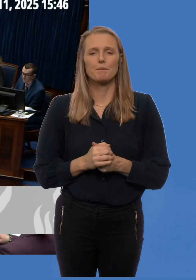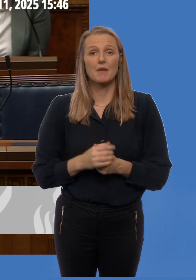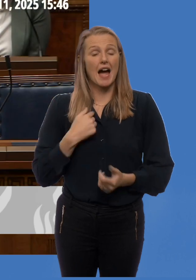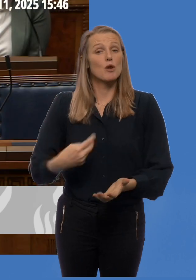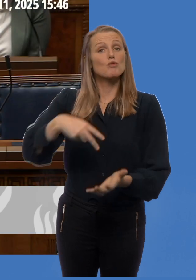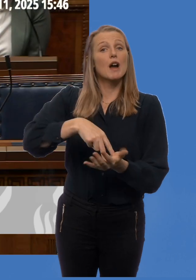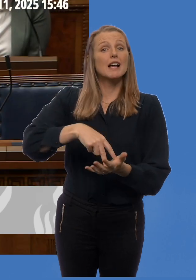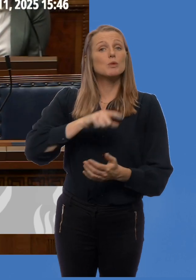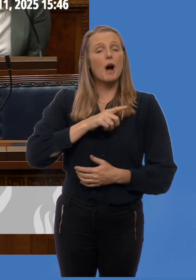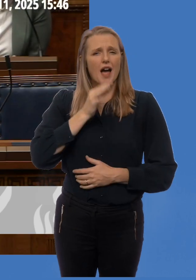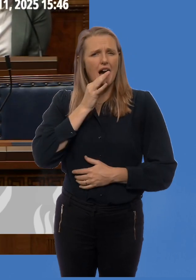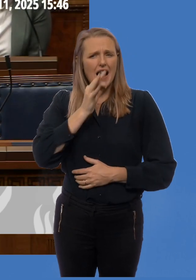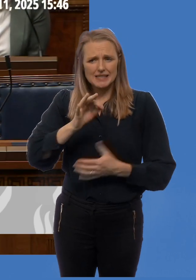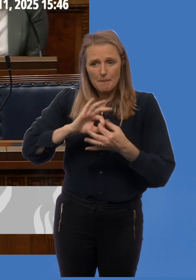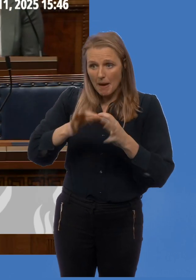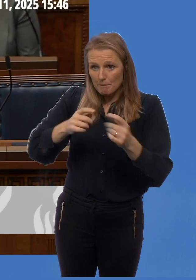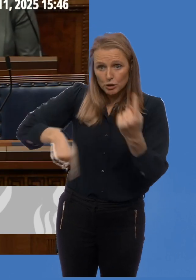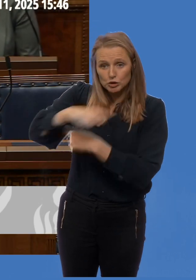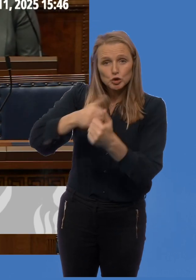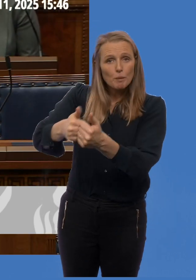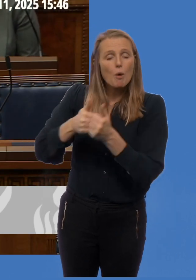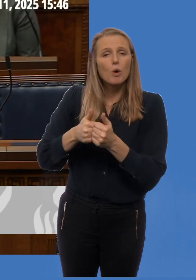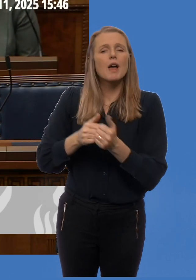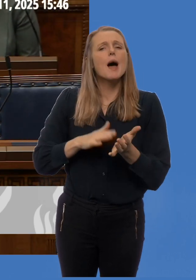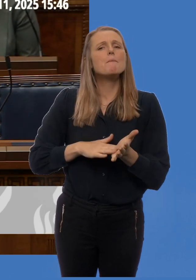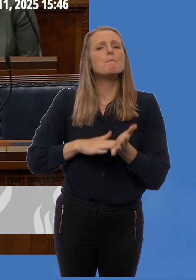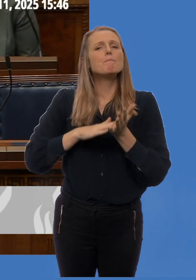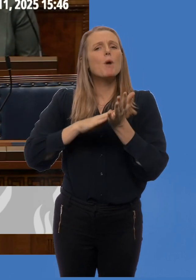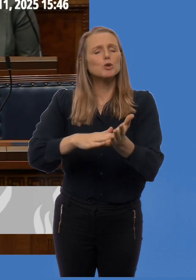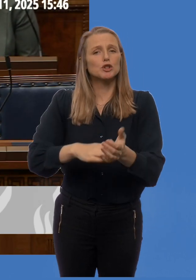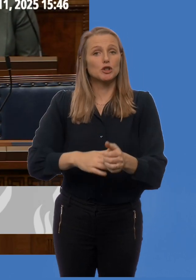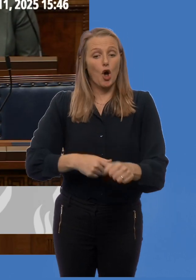motion to extend the committee stage of the Same Language Bill to 13 February 2026.